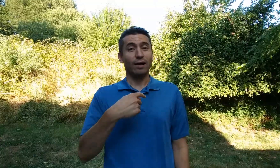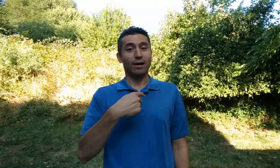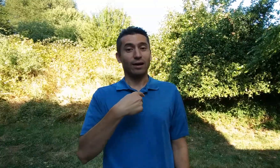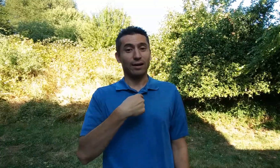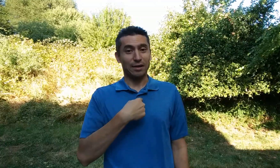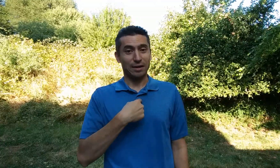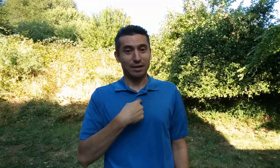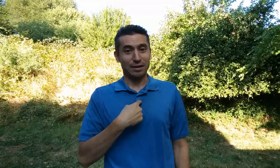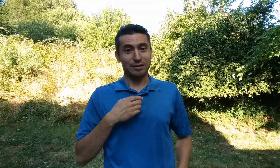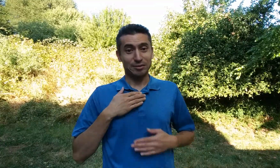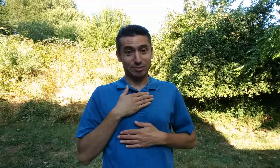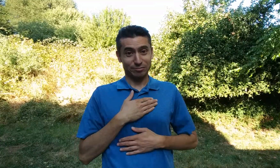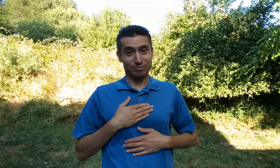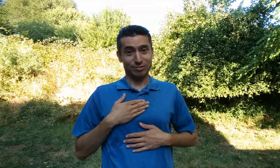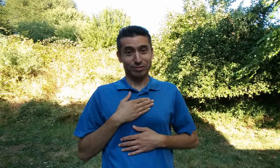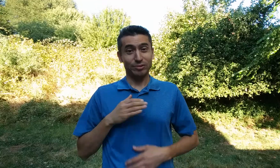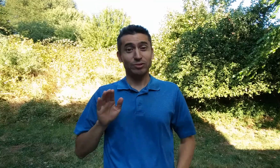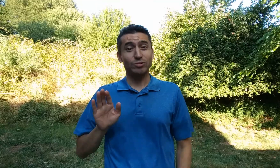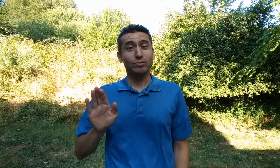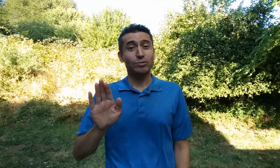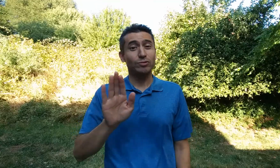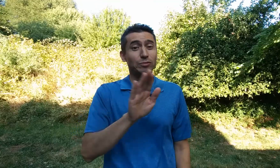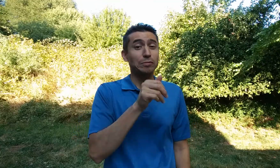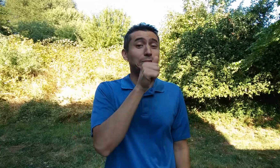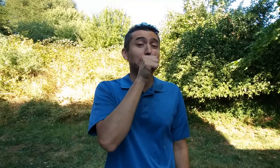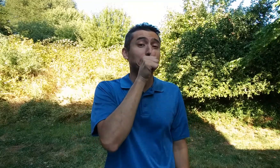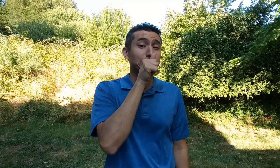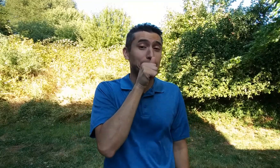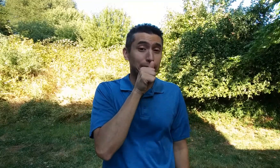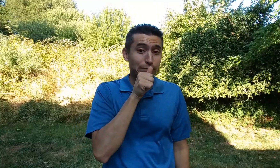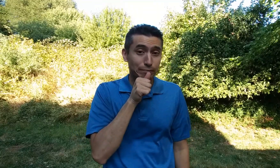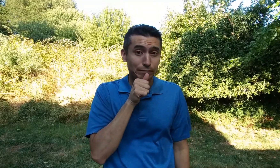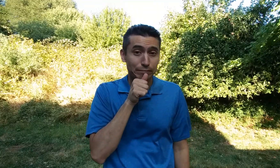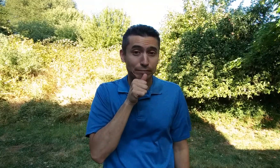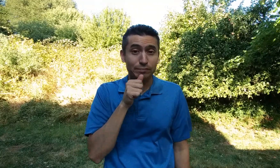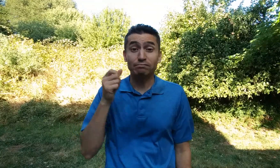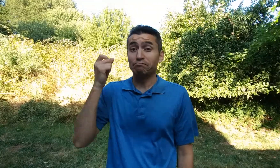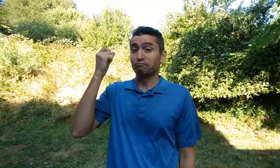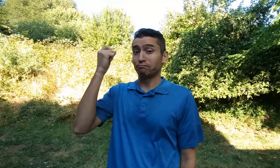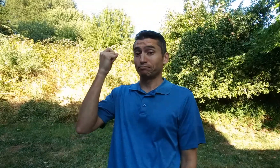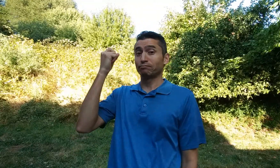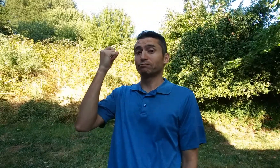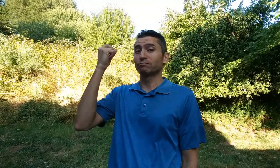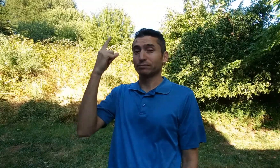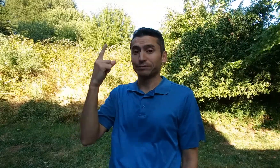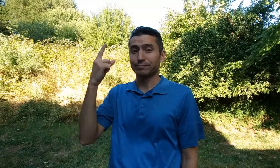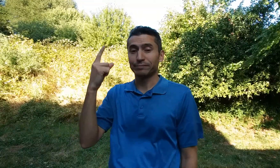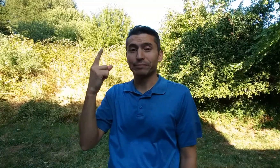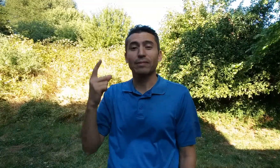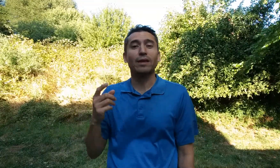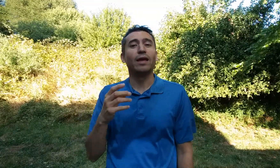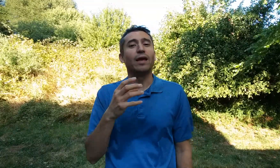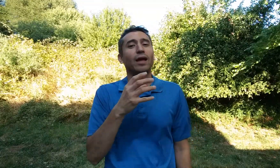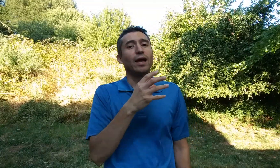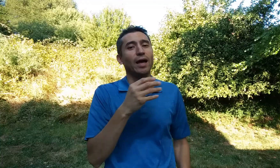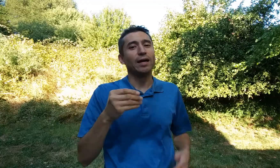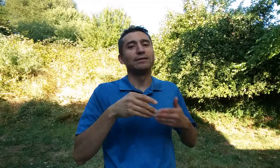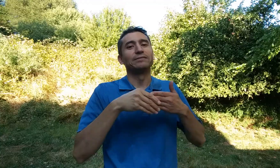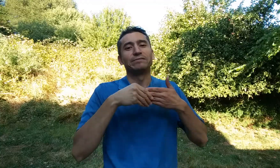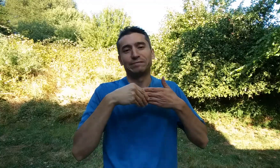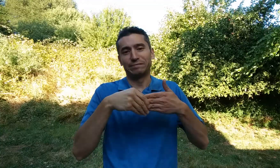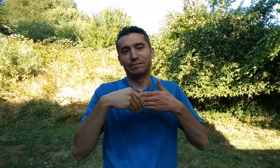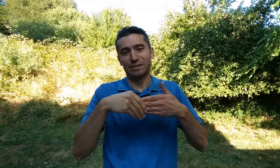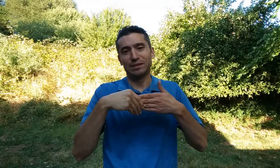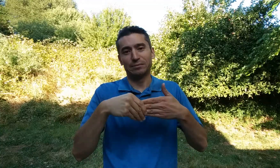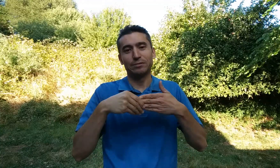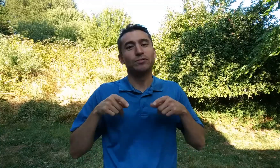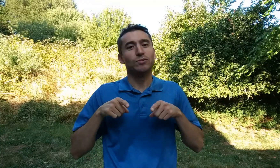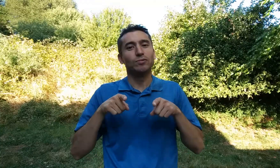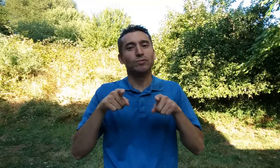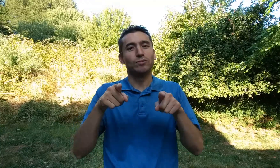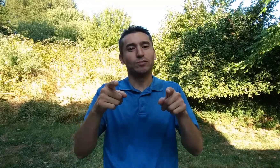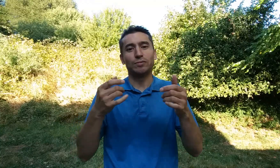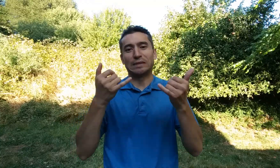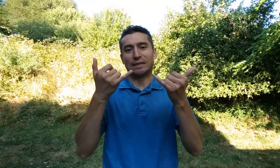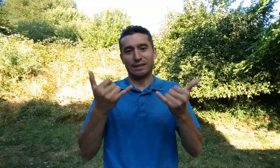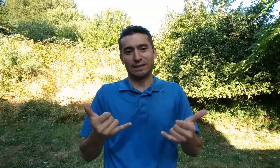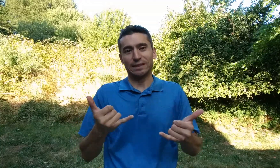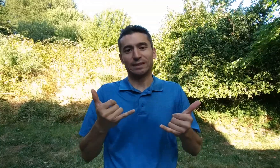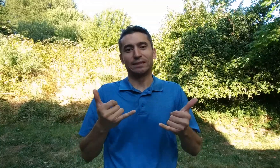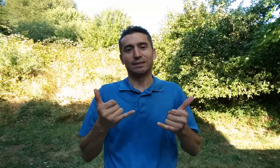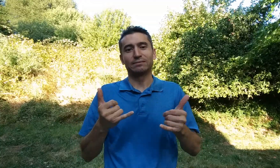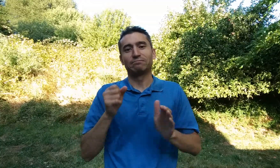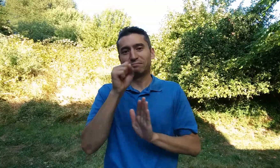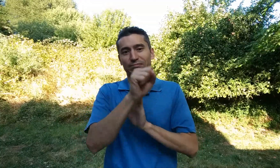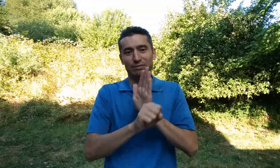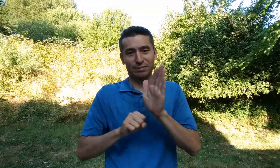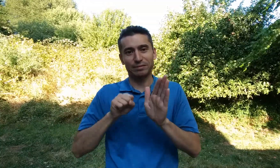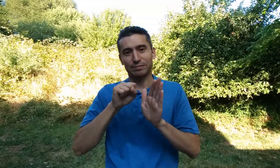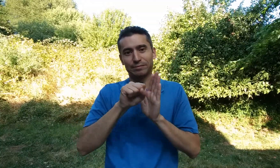I appreciate your patience, understanding, and flexibility this semester.